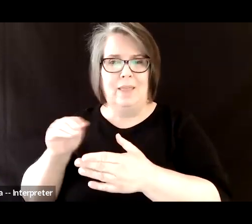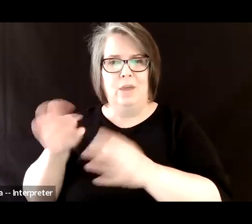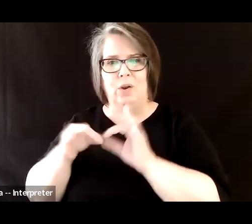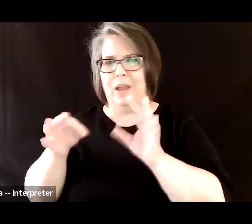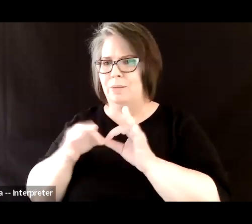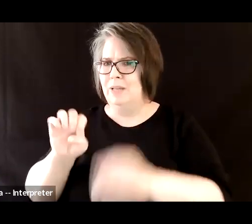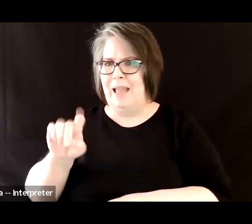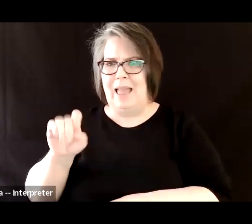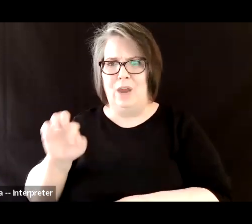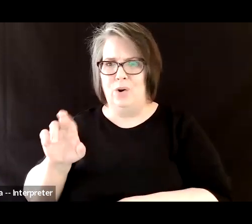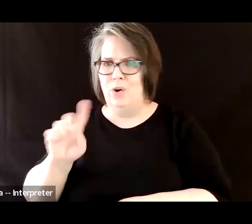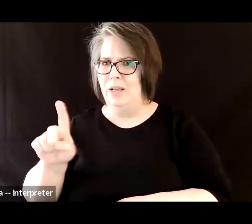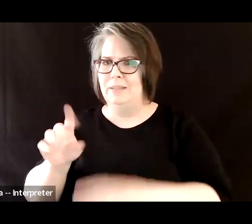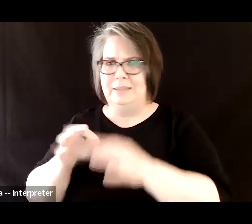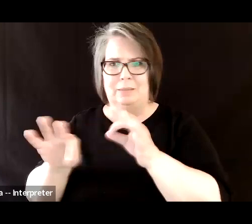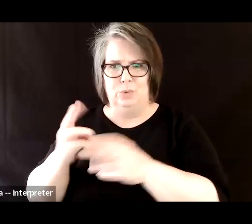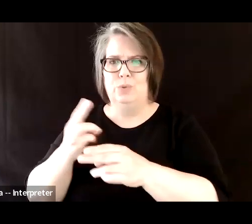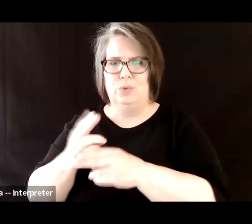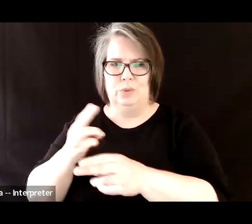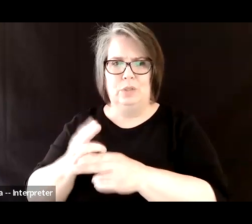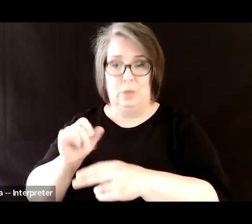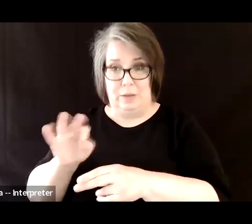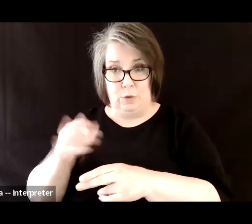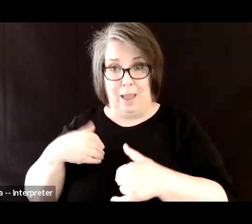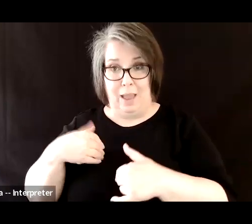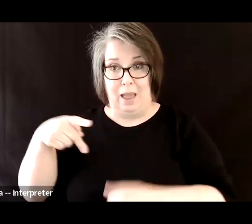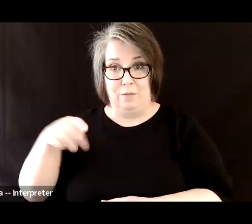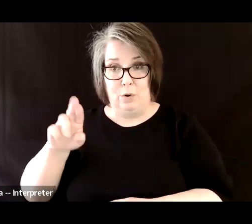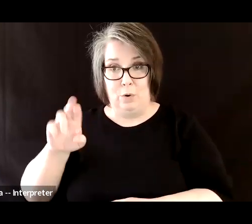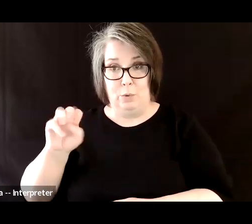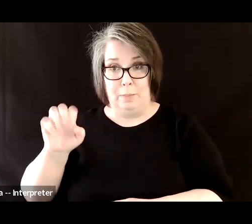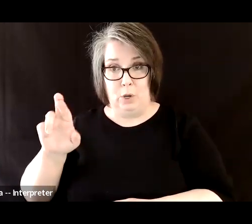that up is simple to use. So that's a good option.